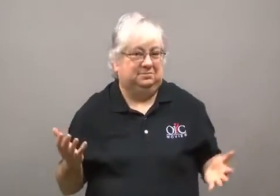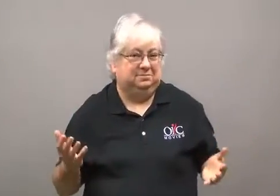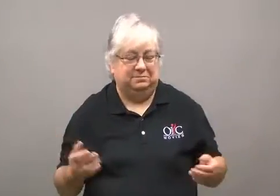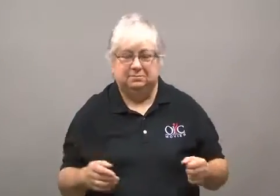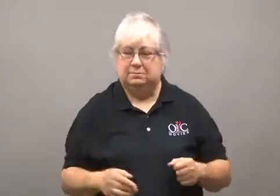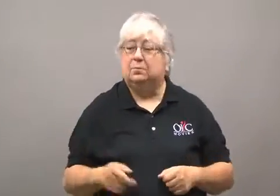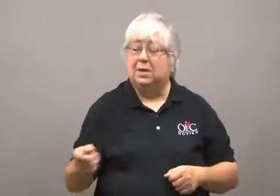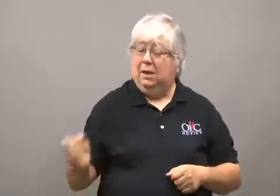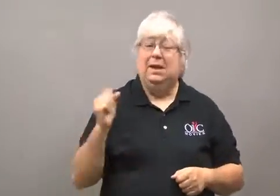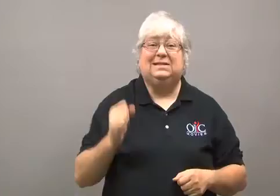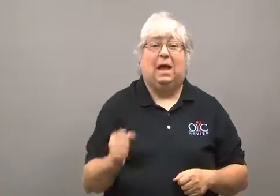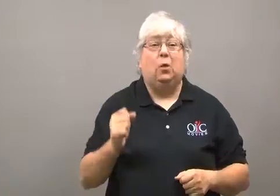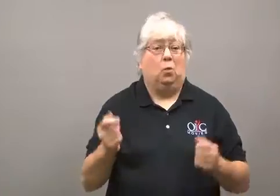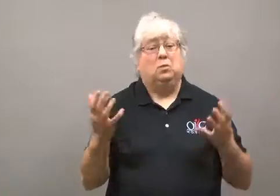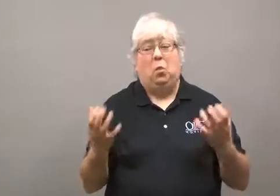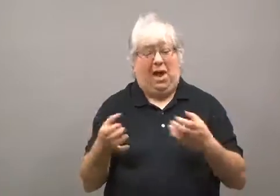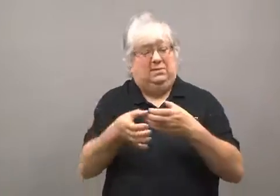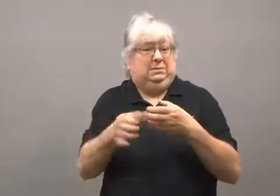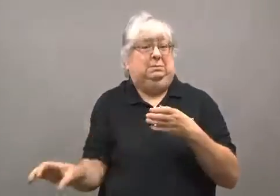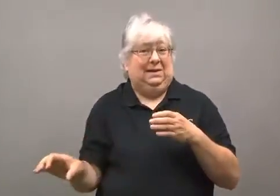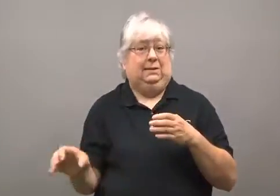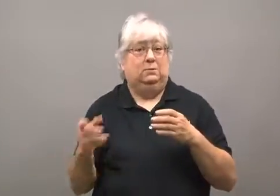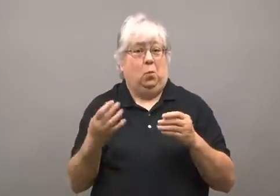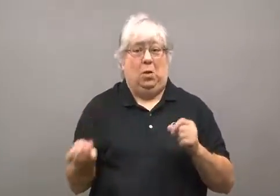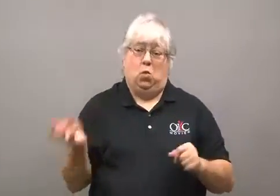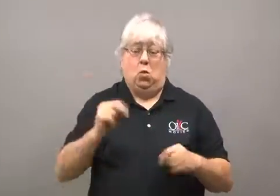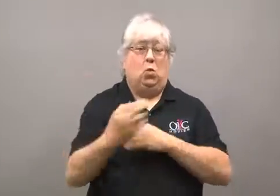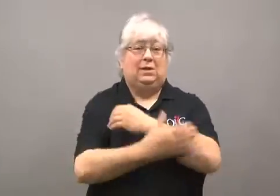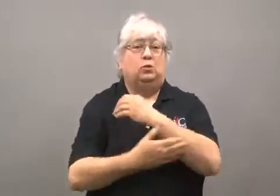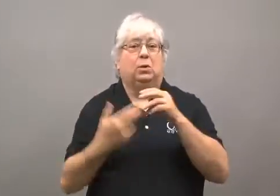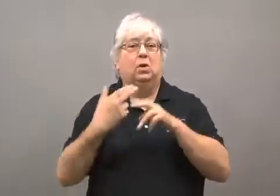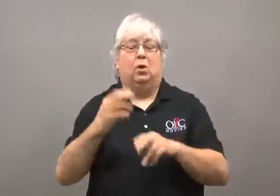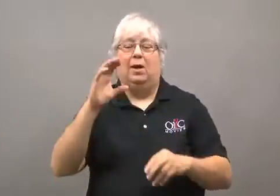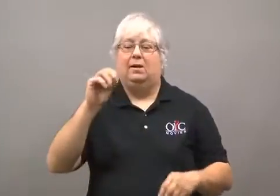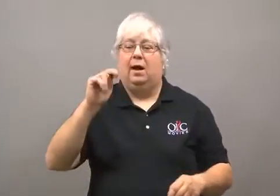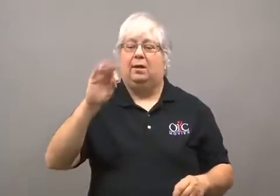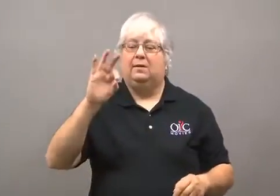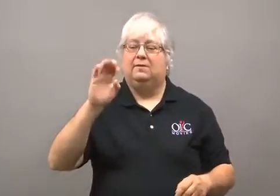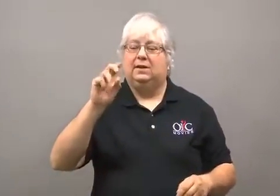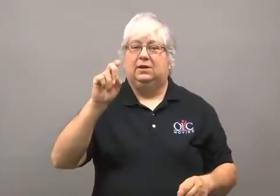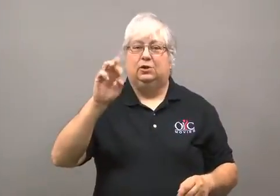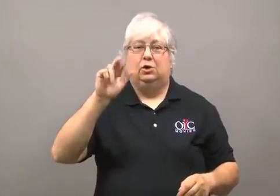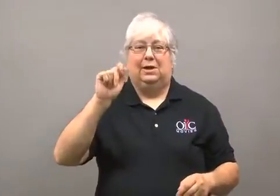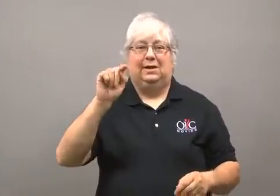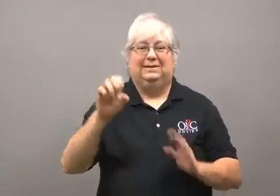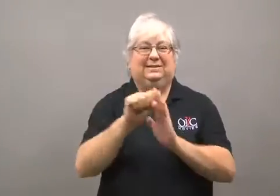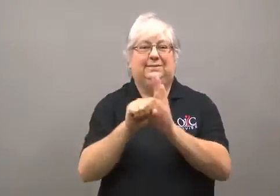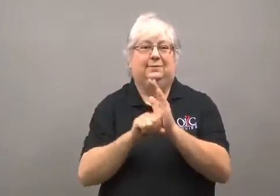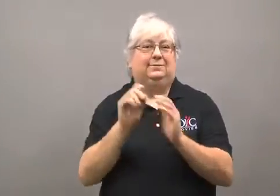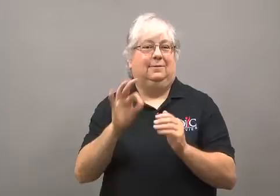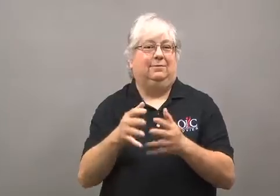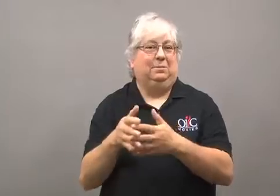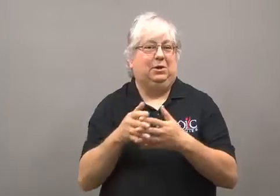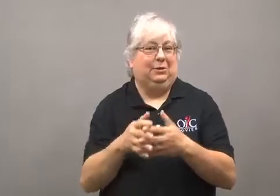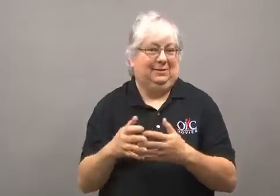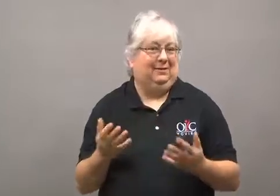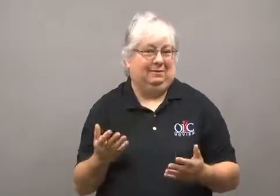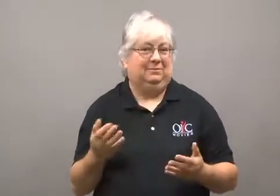The Southern states wanted their own country, the Confederate States of America.